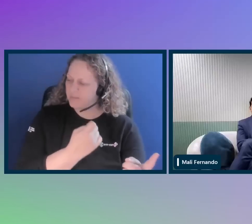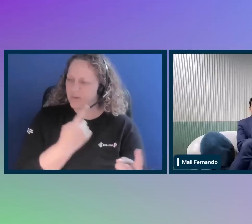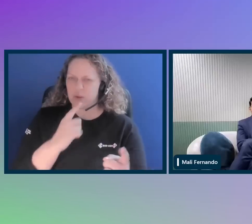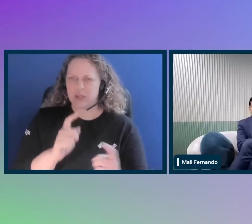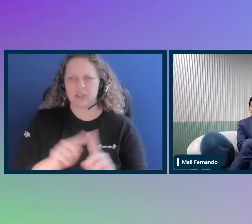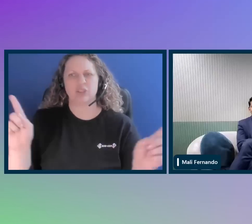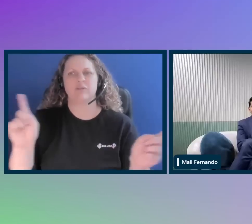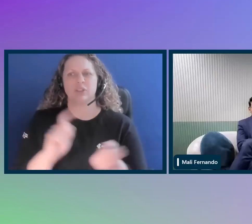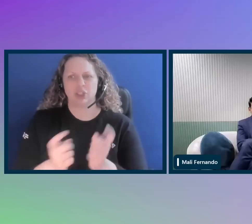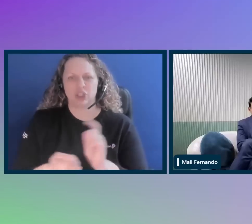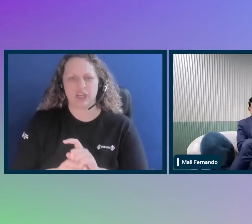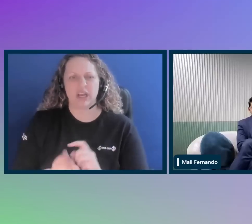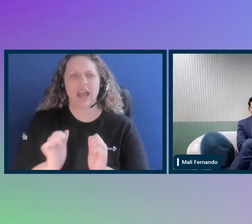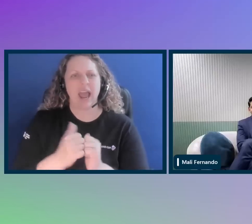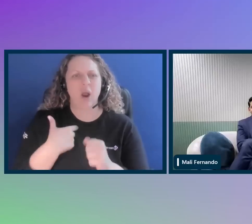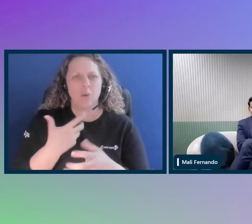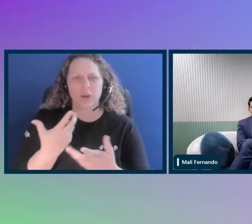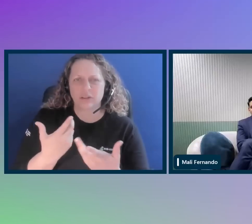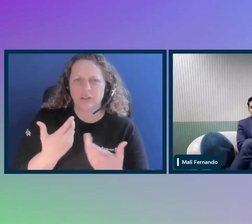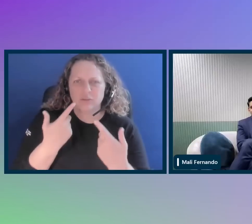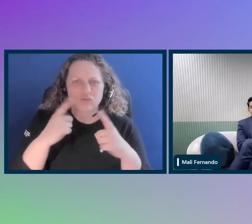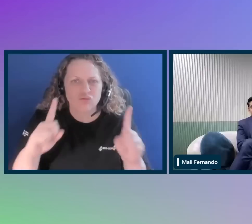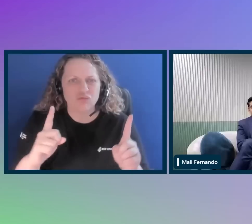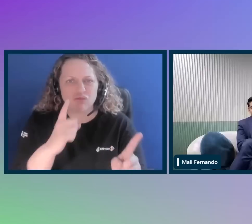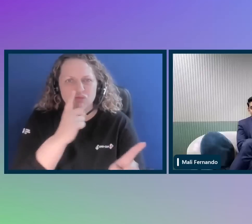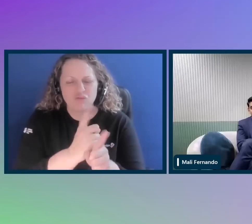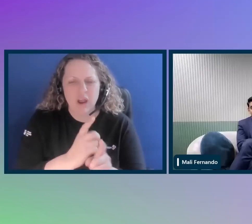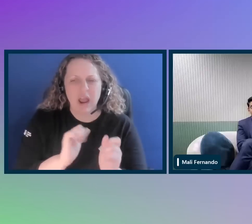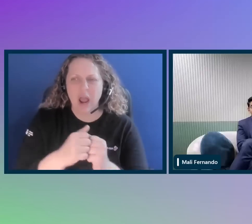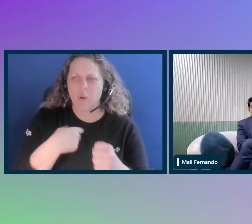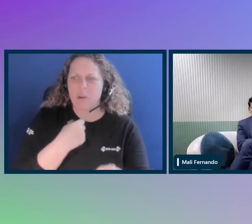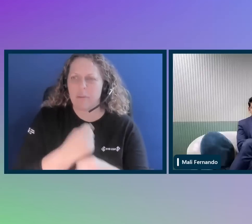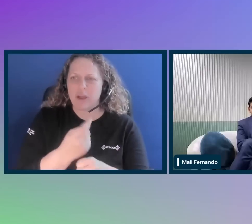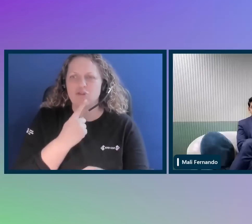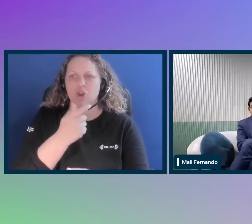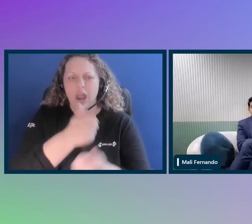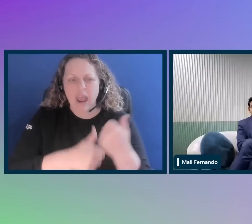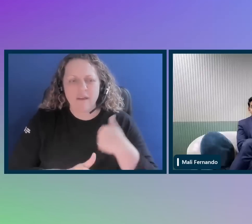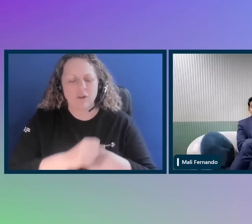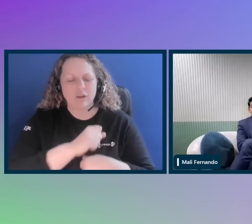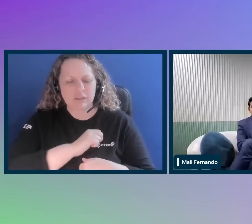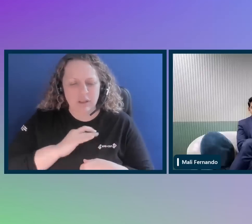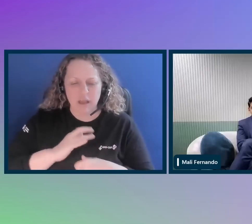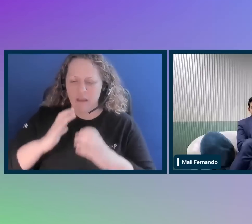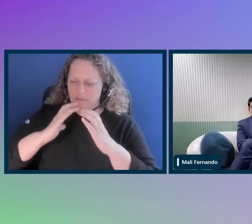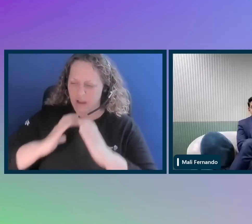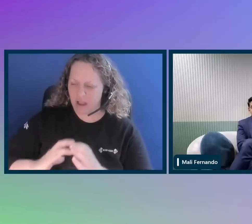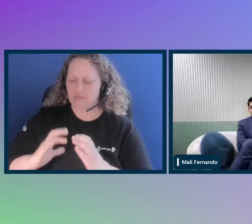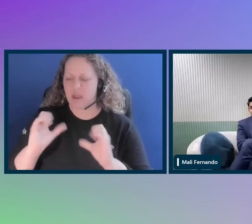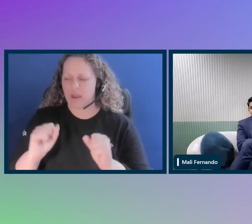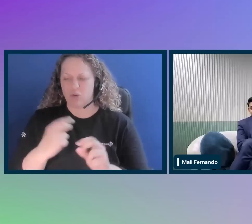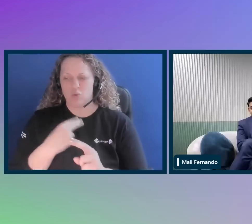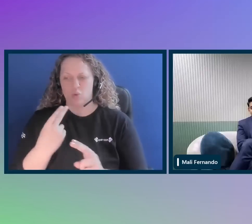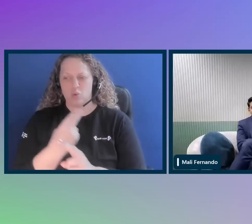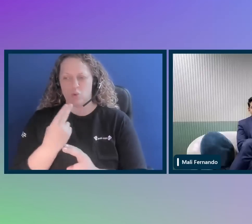Mali, how do we get this right? How do we make sure that every customer or staff member is able to use our systems,